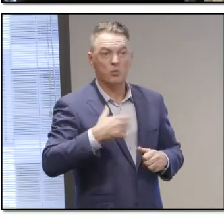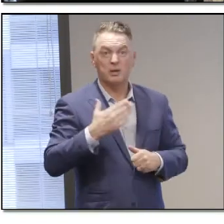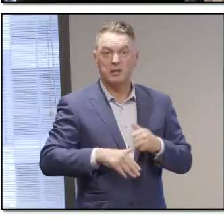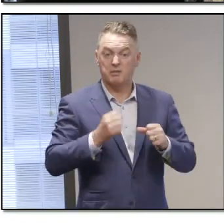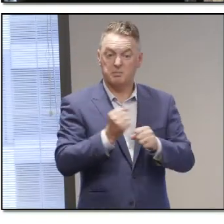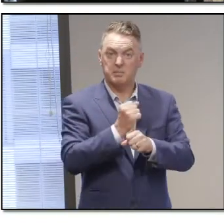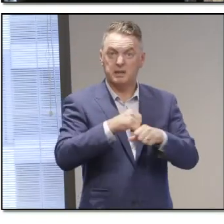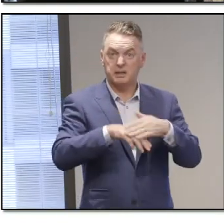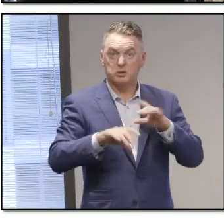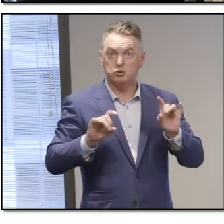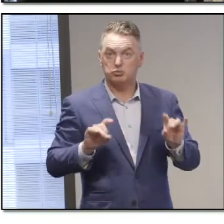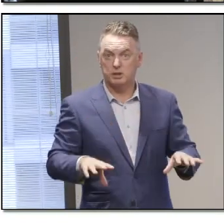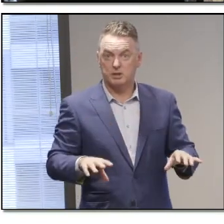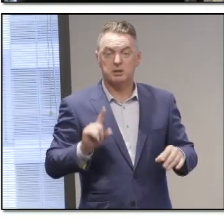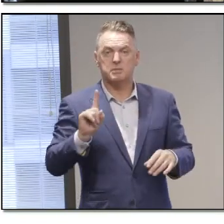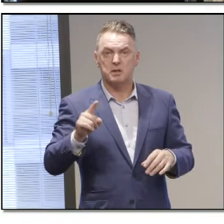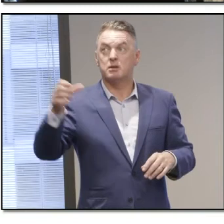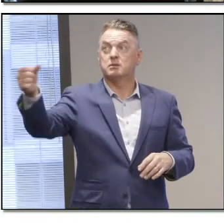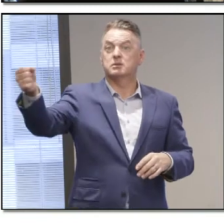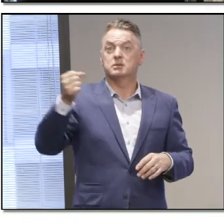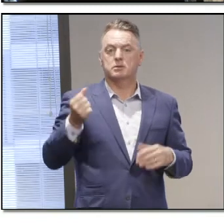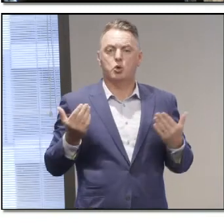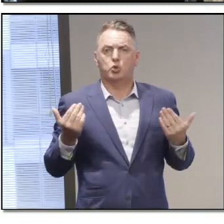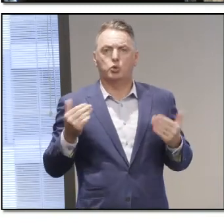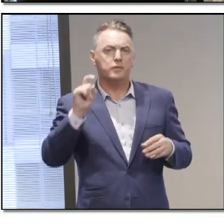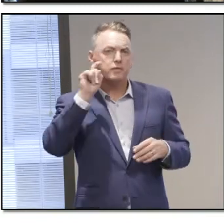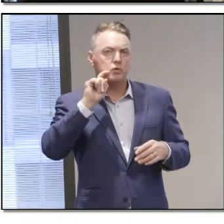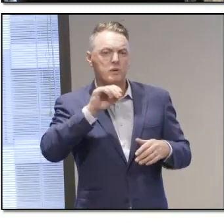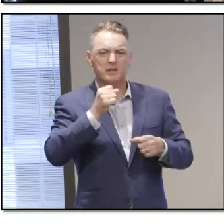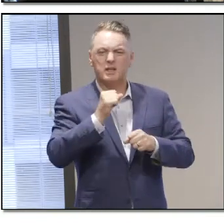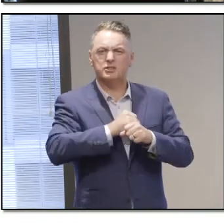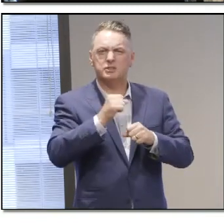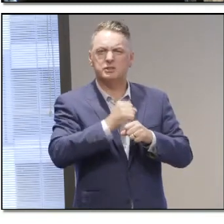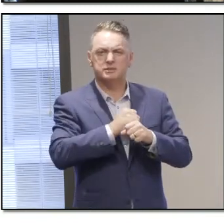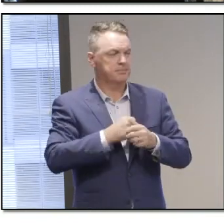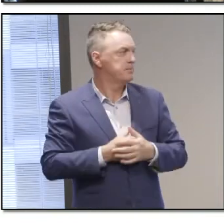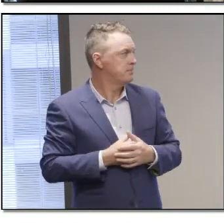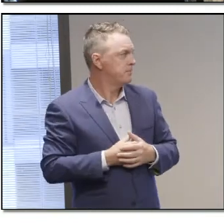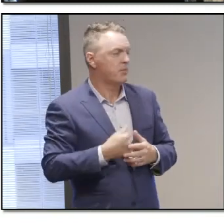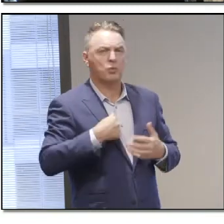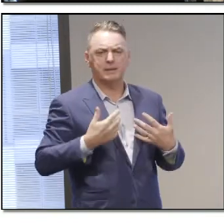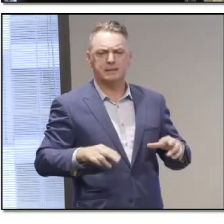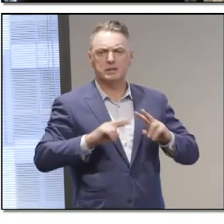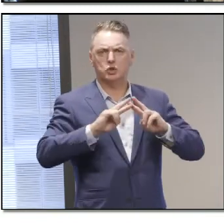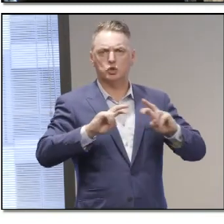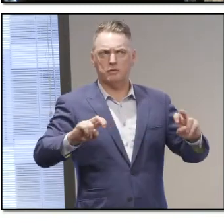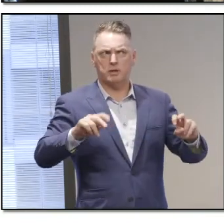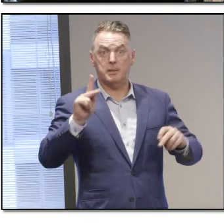country, but we used as some coolant fluids in engines and things. We did a survey in Perth